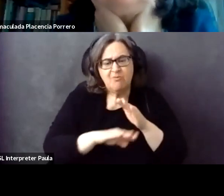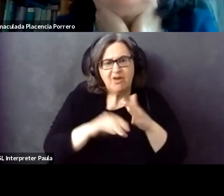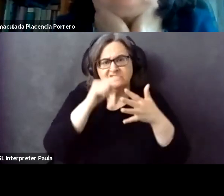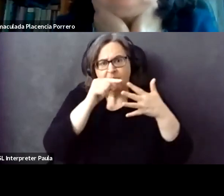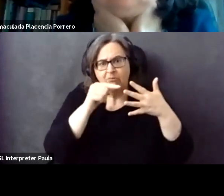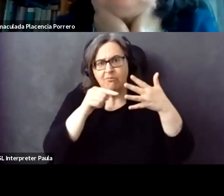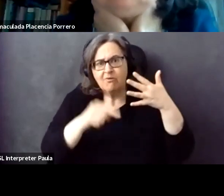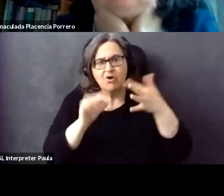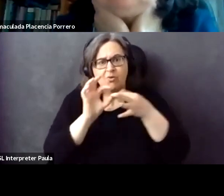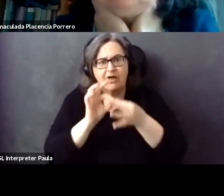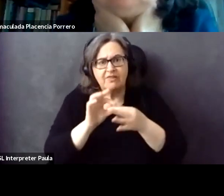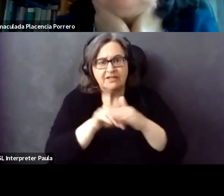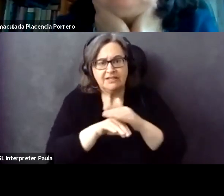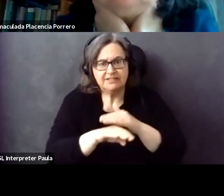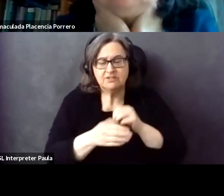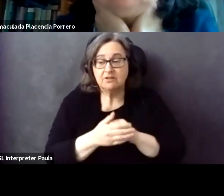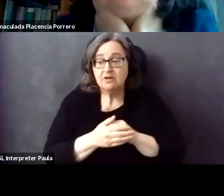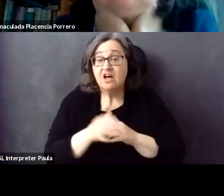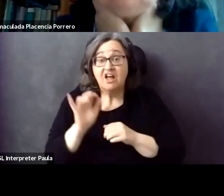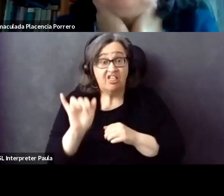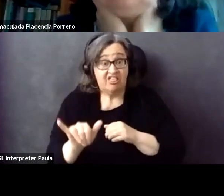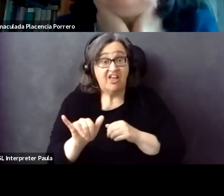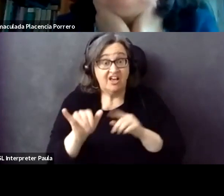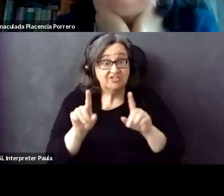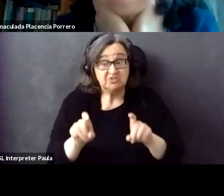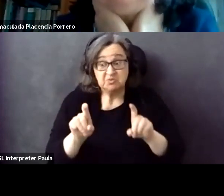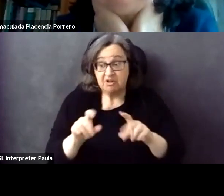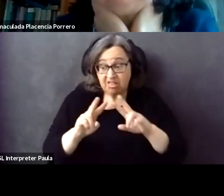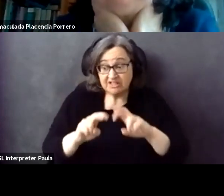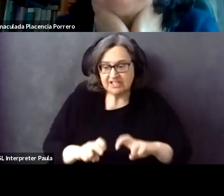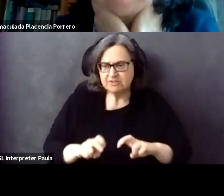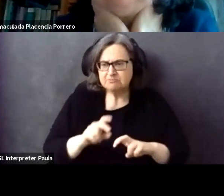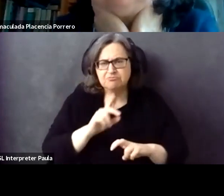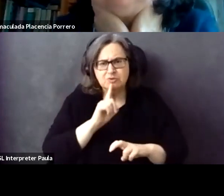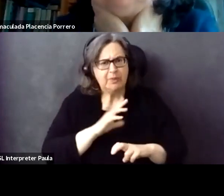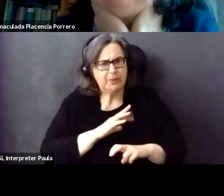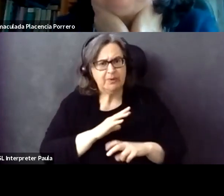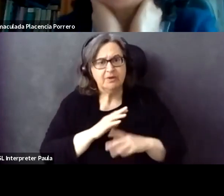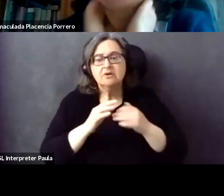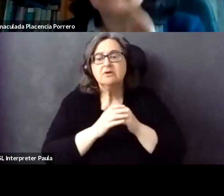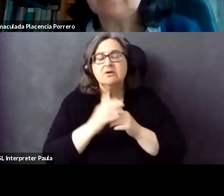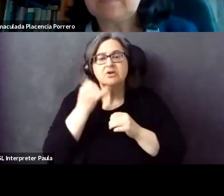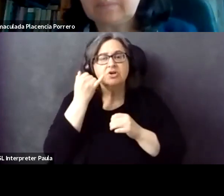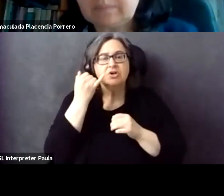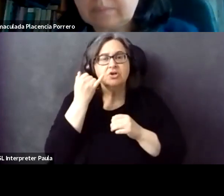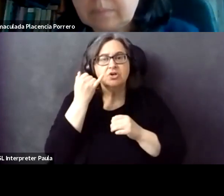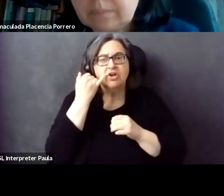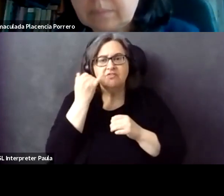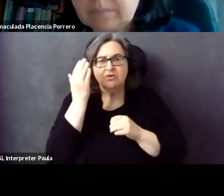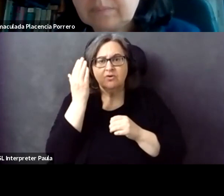where you can test a website yourself let me say the basic principles of accessibility. The nice thing about